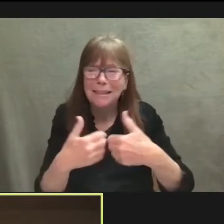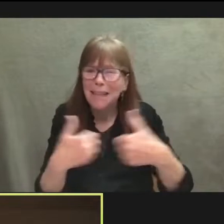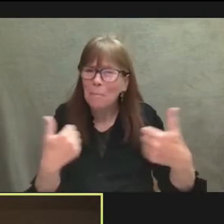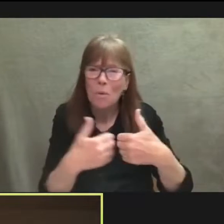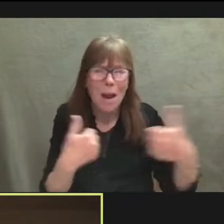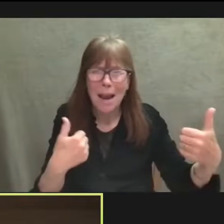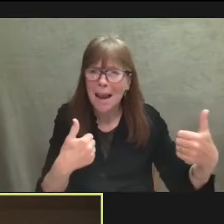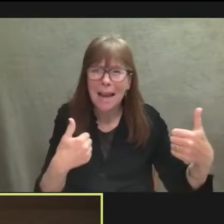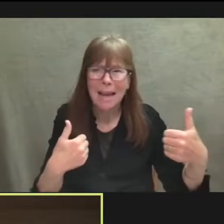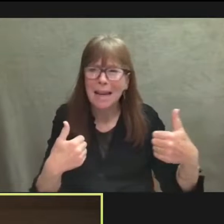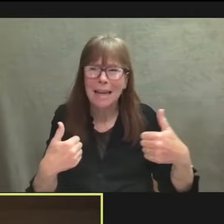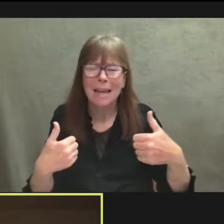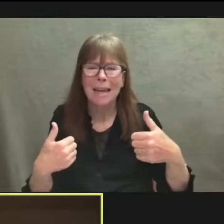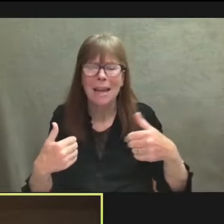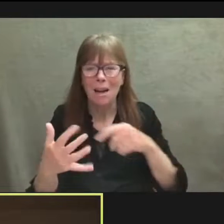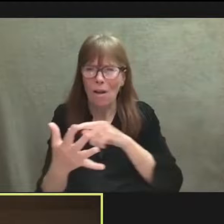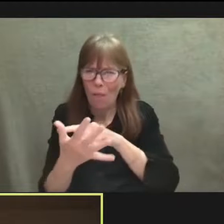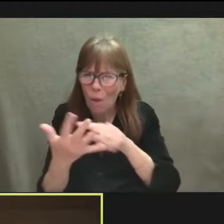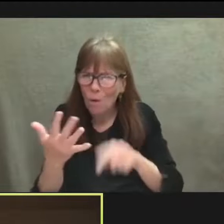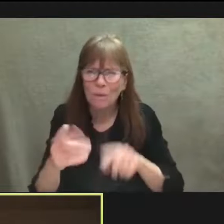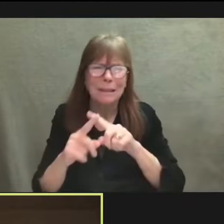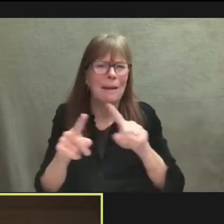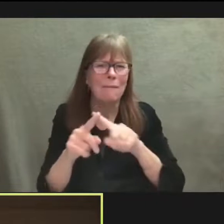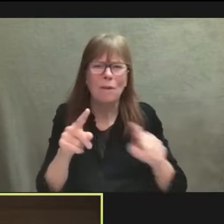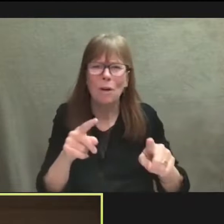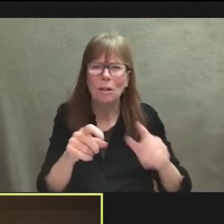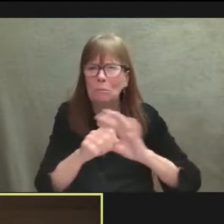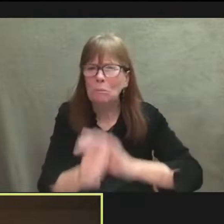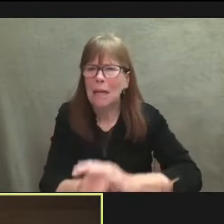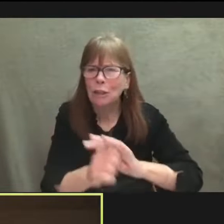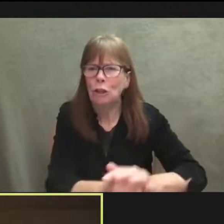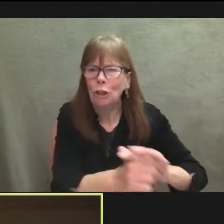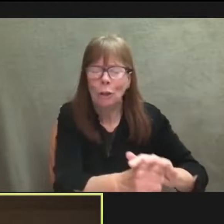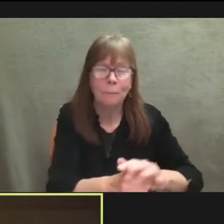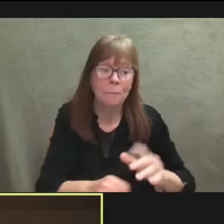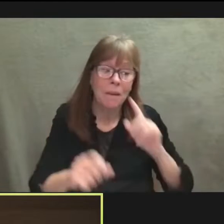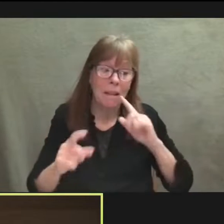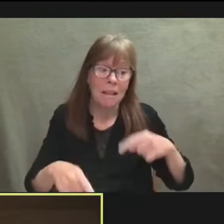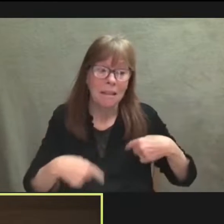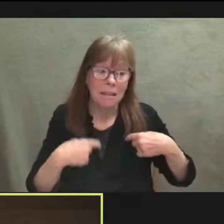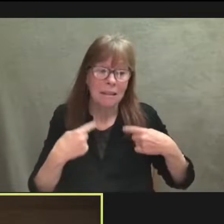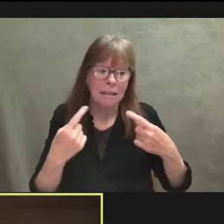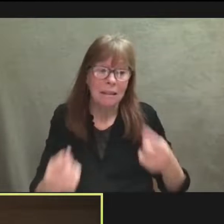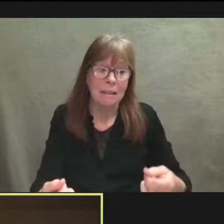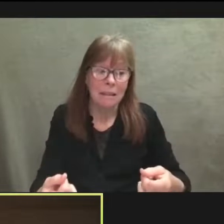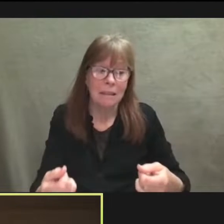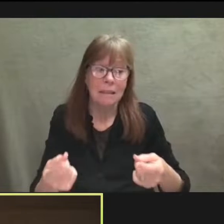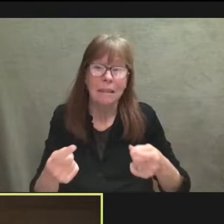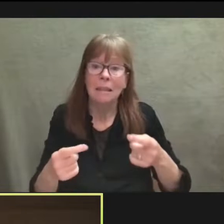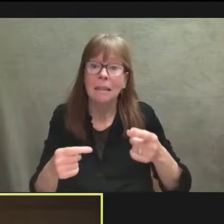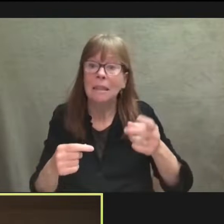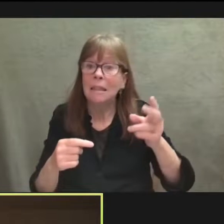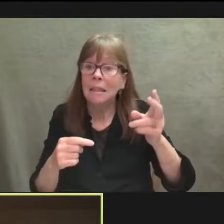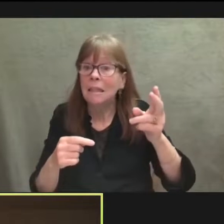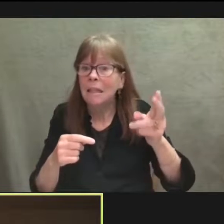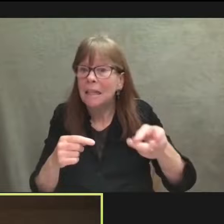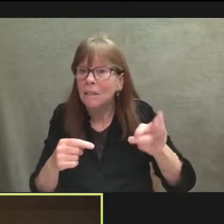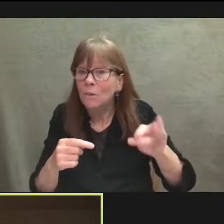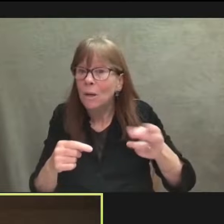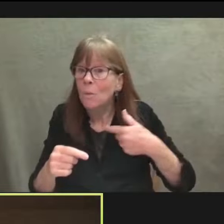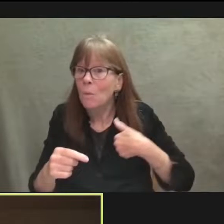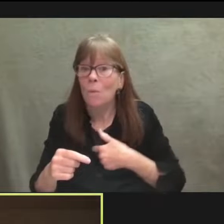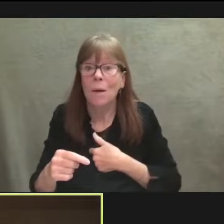oppression. You know, I think historically, the disability rights movement has always been very